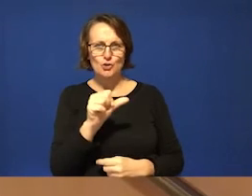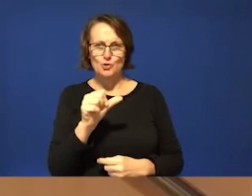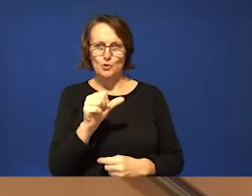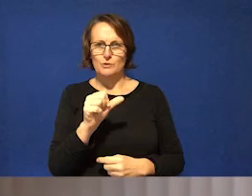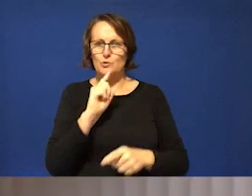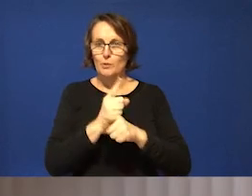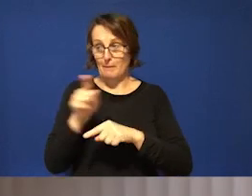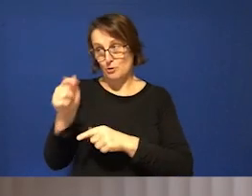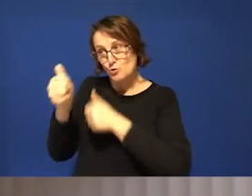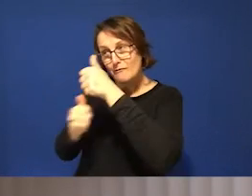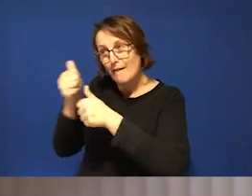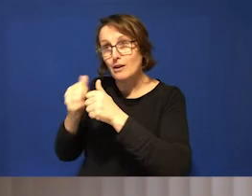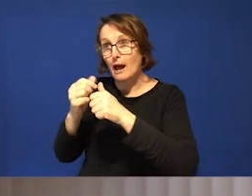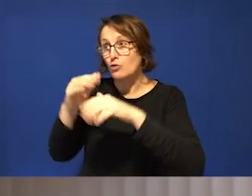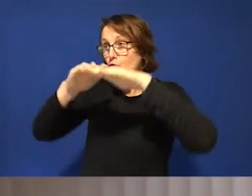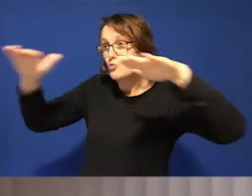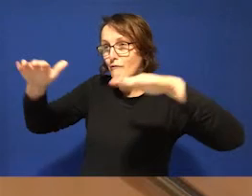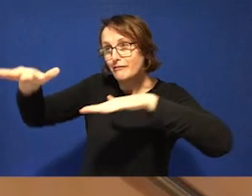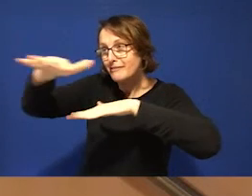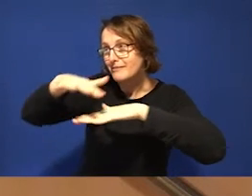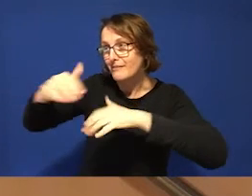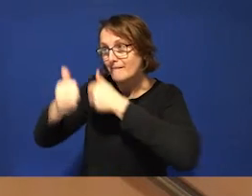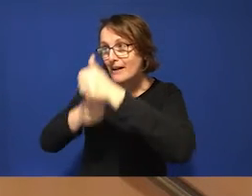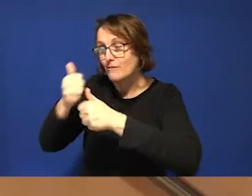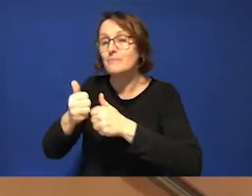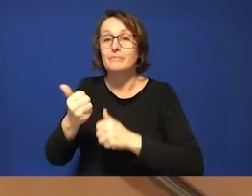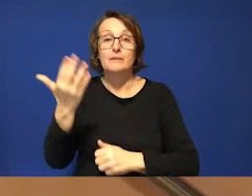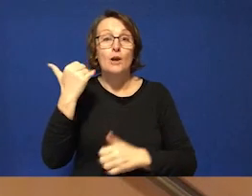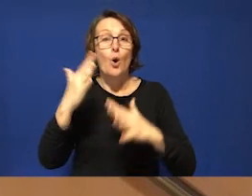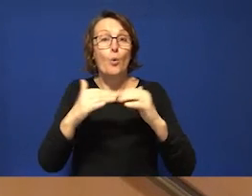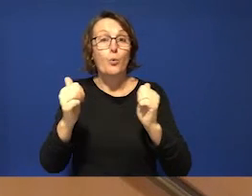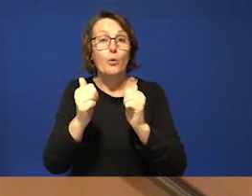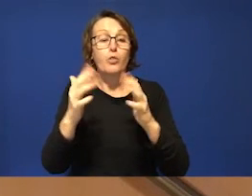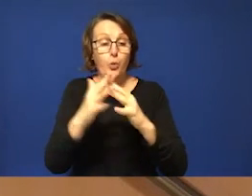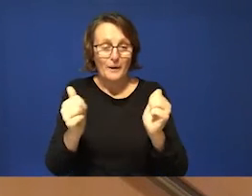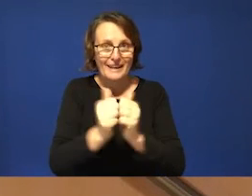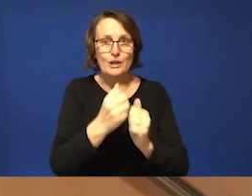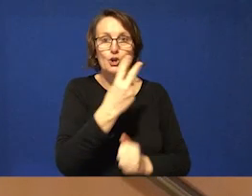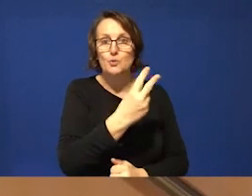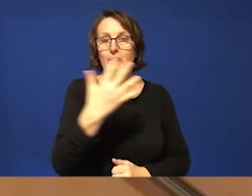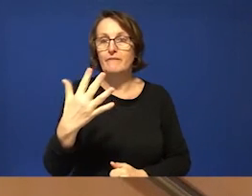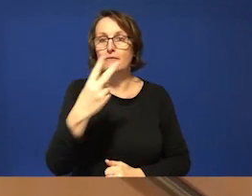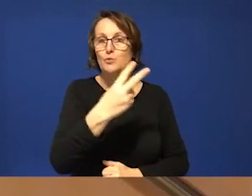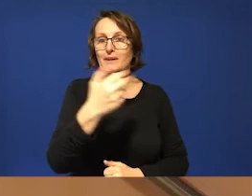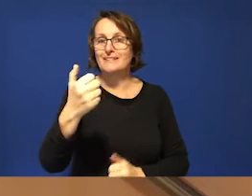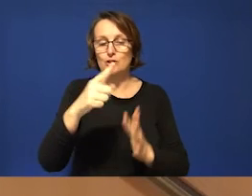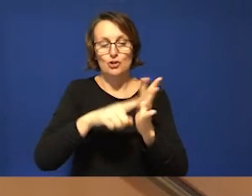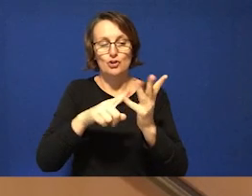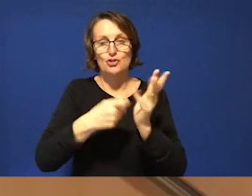is that actually on the weekend of the 25th, 26th of July, which is the big open house weekend